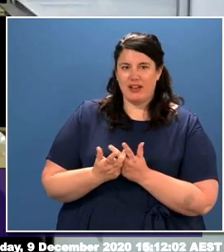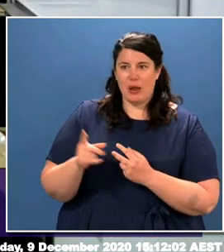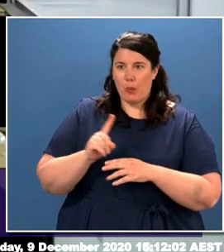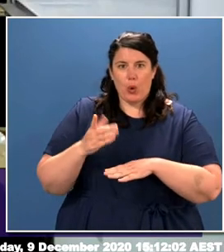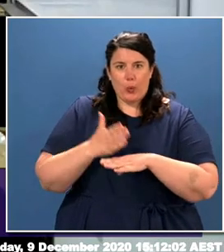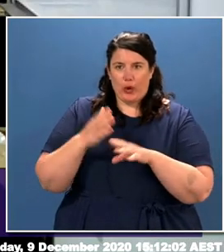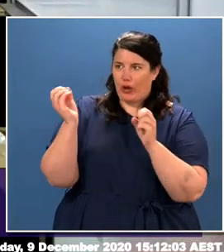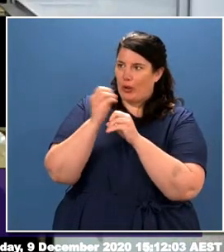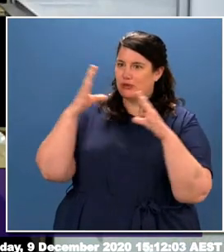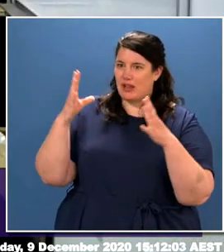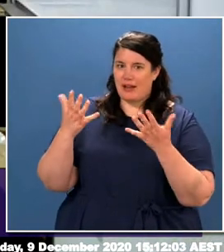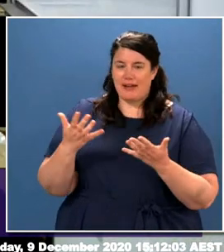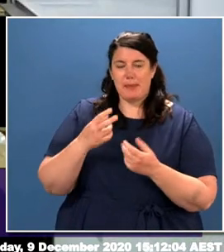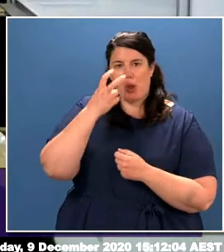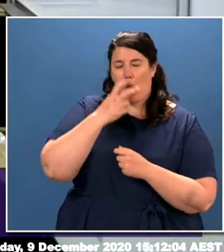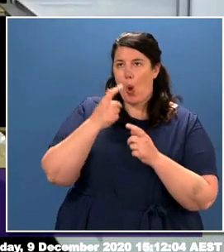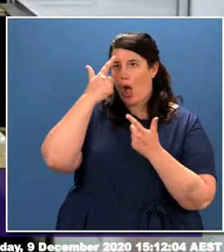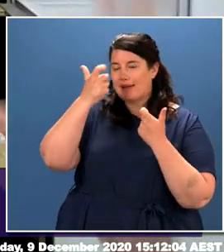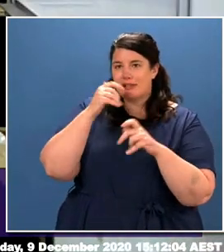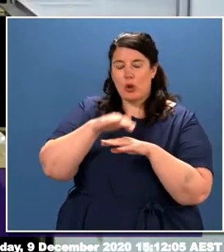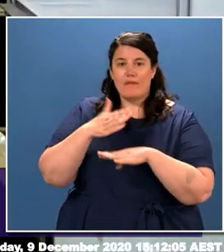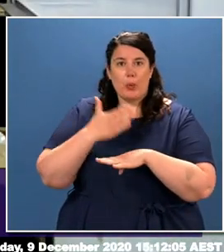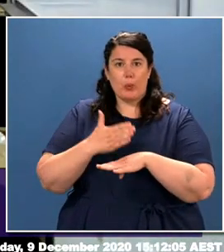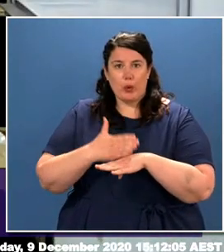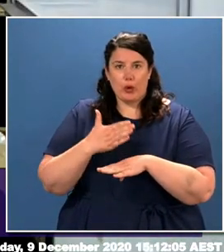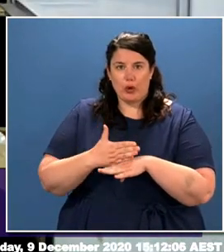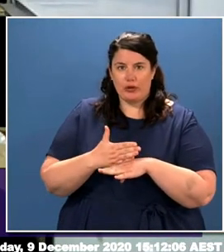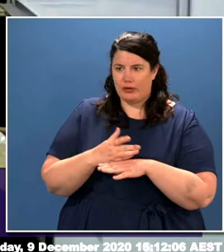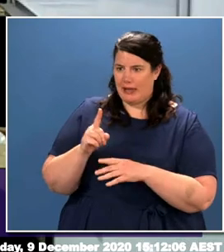We steal old ideas about how work has to be constituted as well.